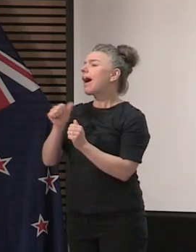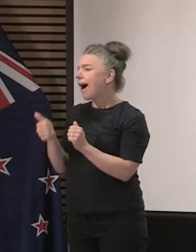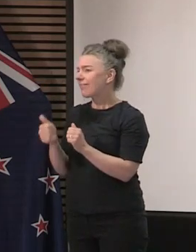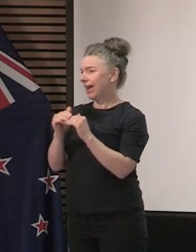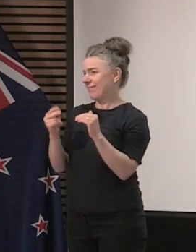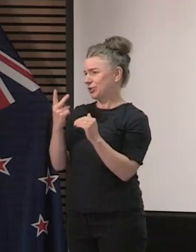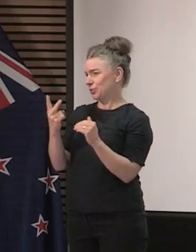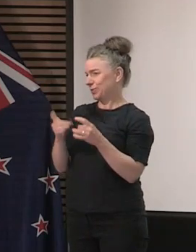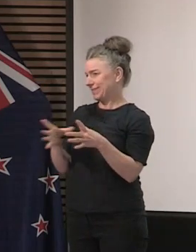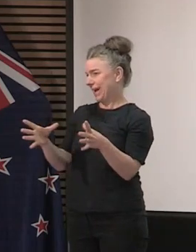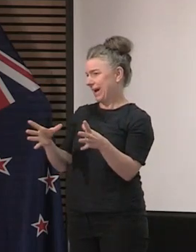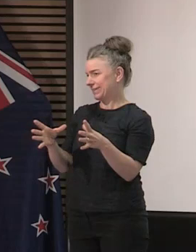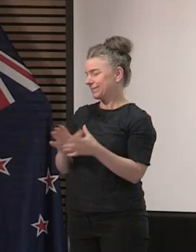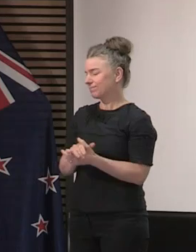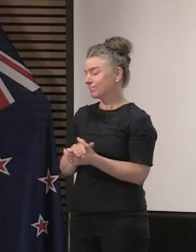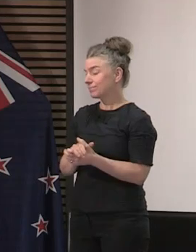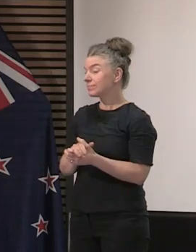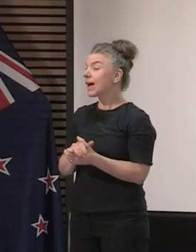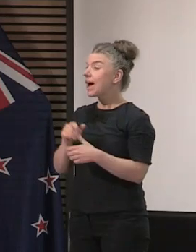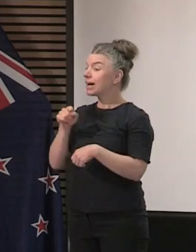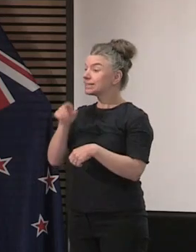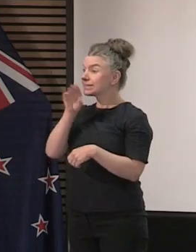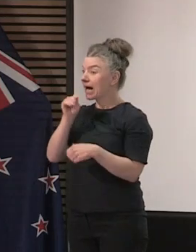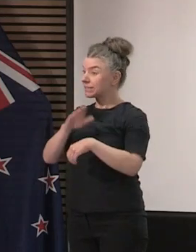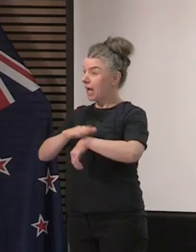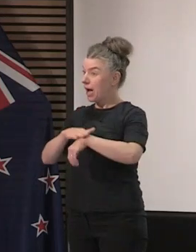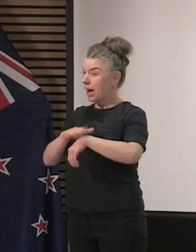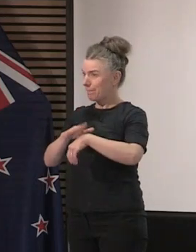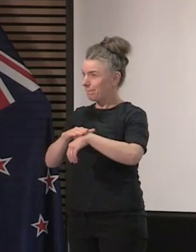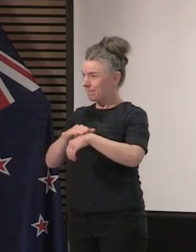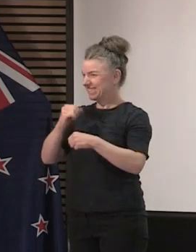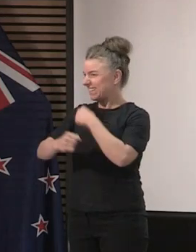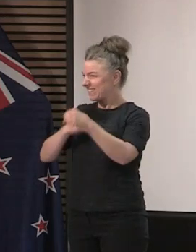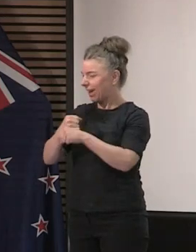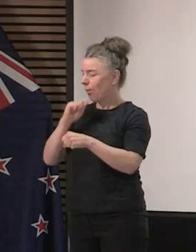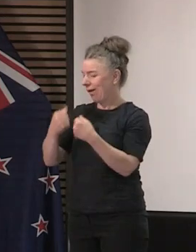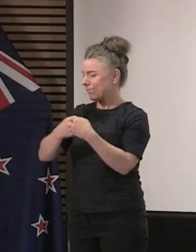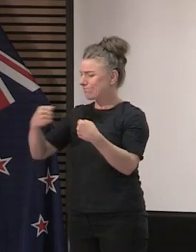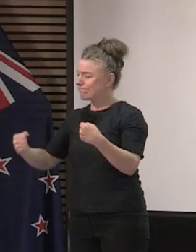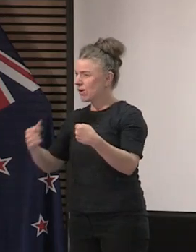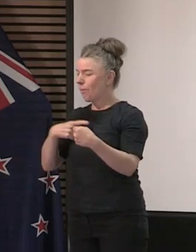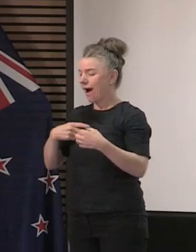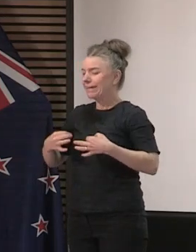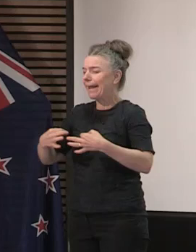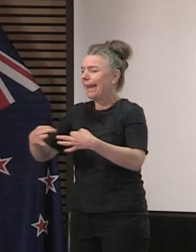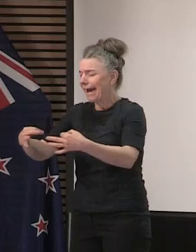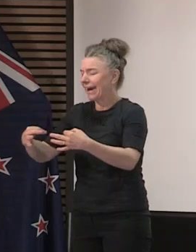second weekend after New Zealand moves to alert level 2. The season, once it gets